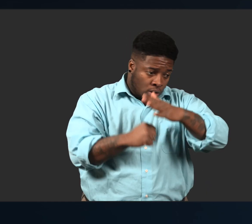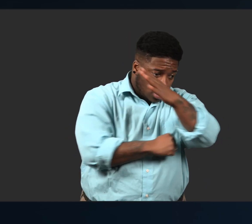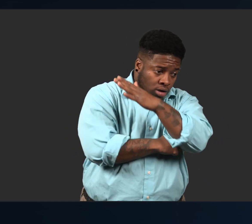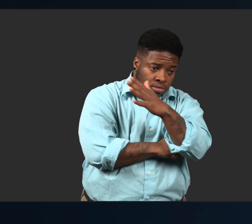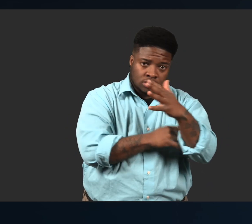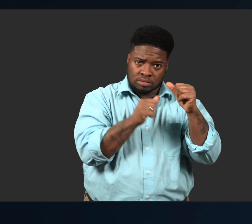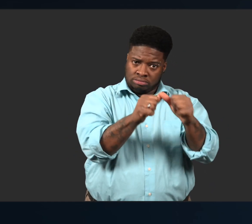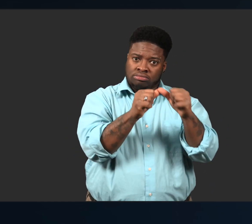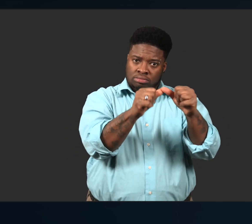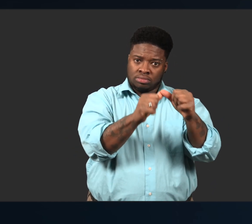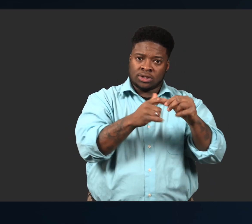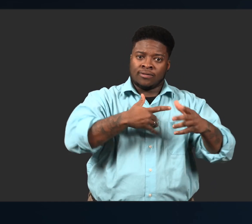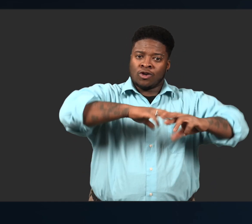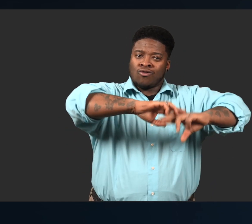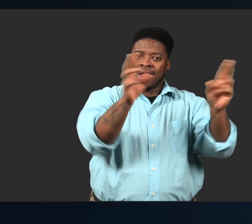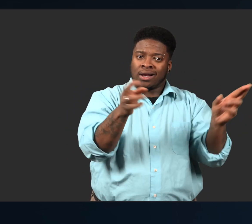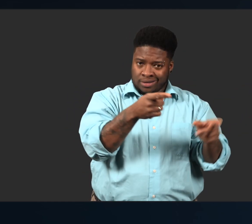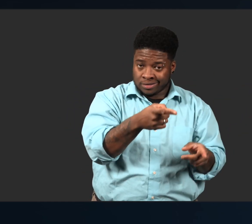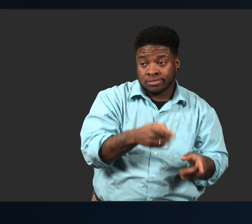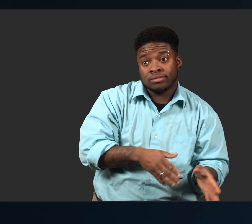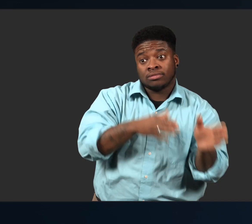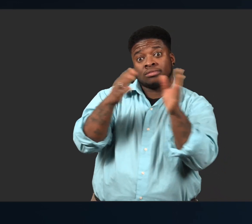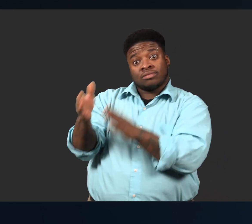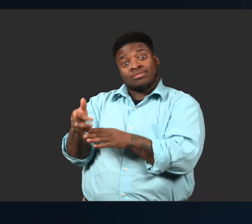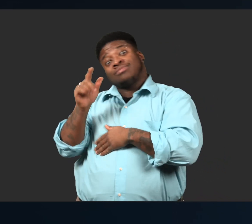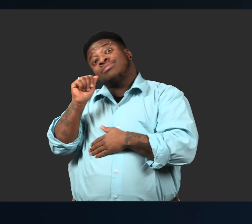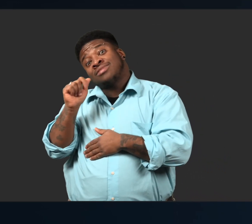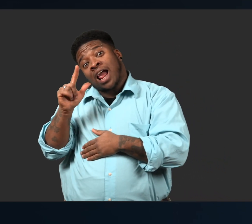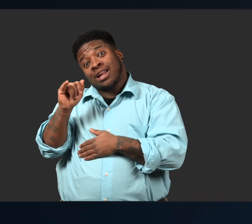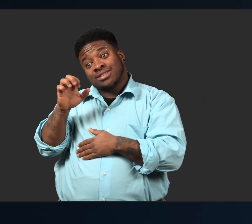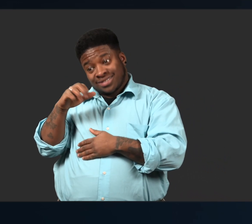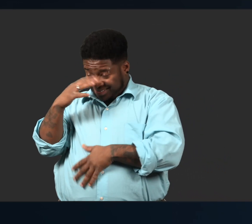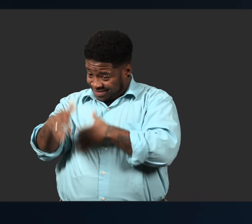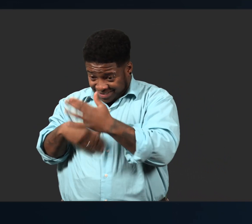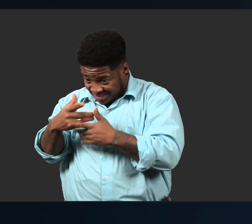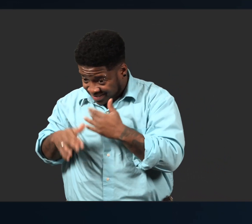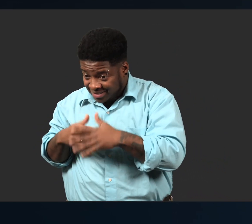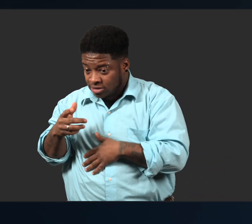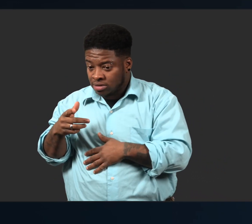until he feels ready. Alice, on the other hand, after going through the program,